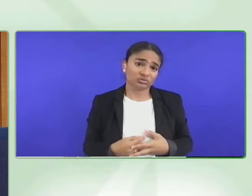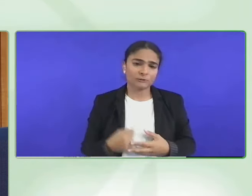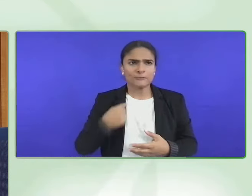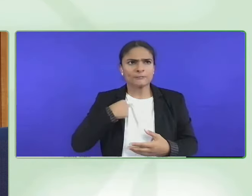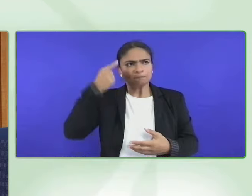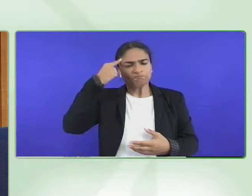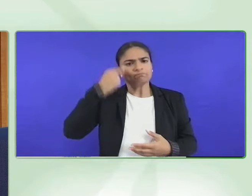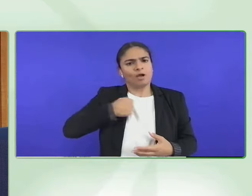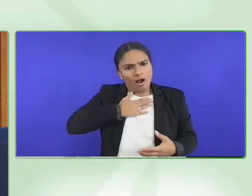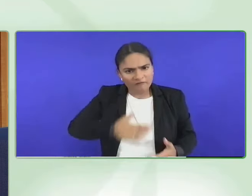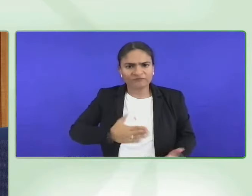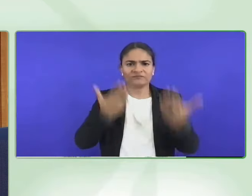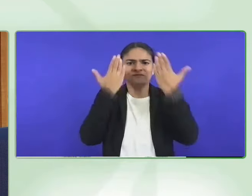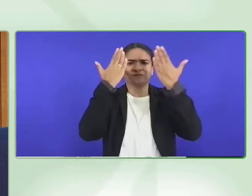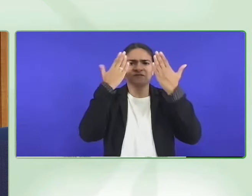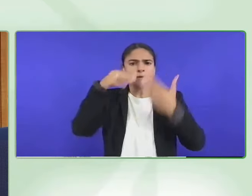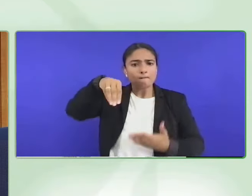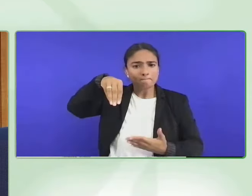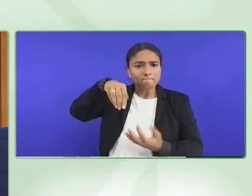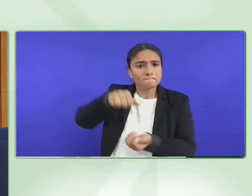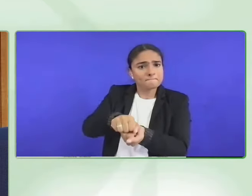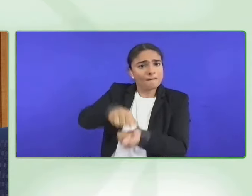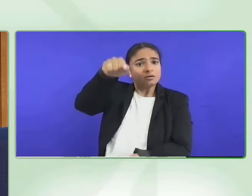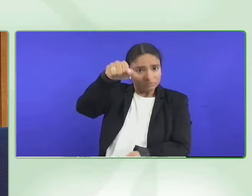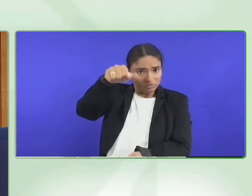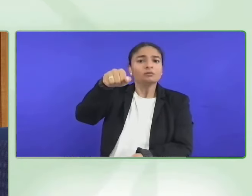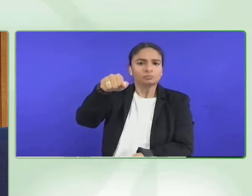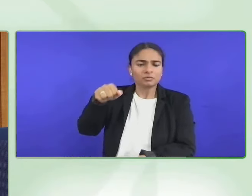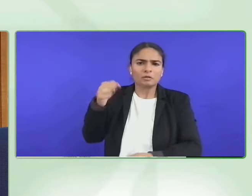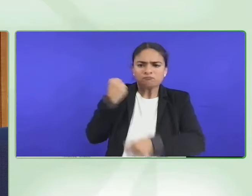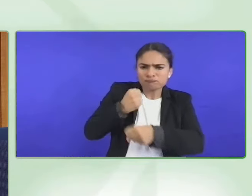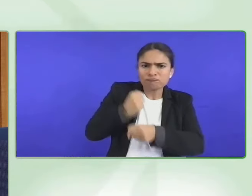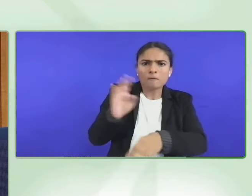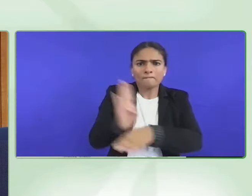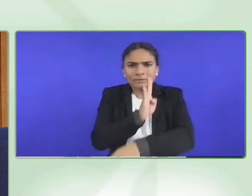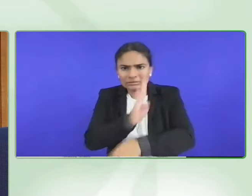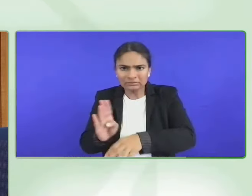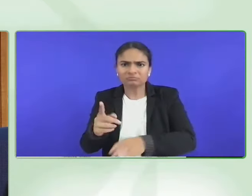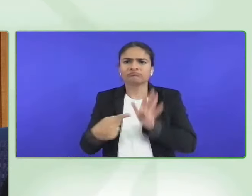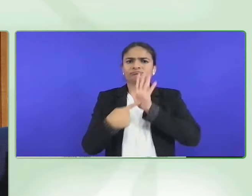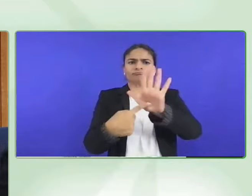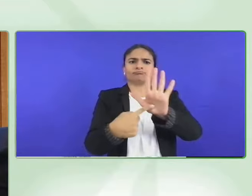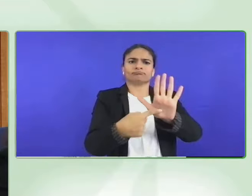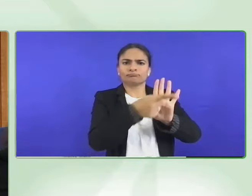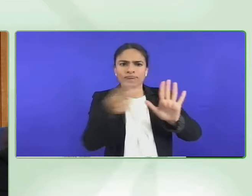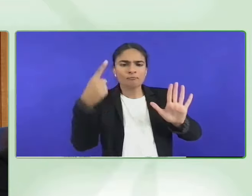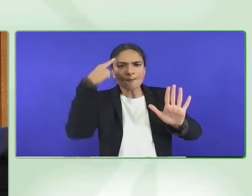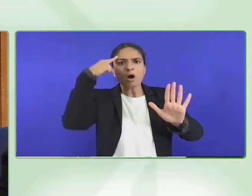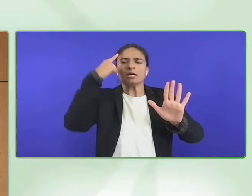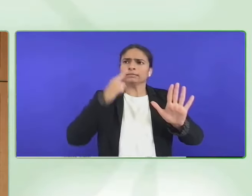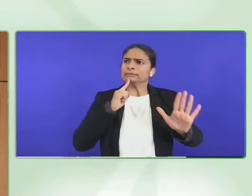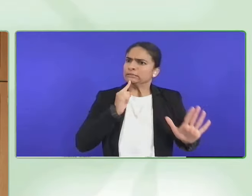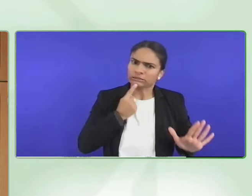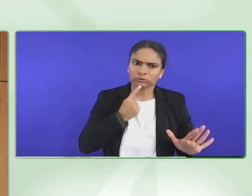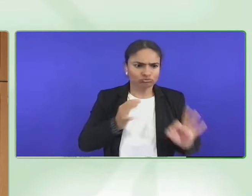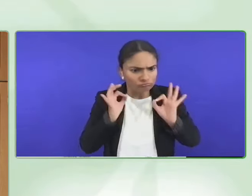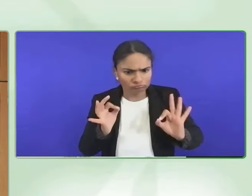the things came together.